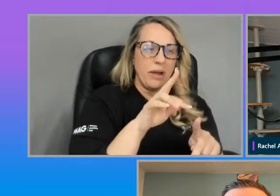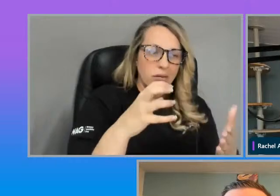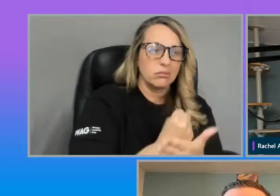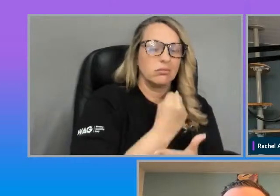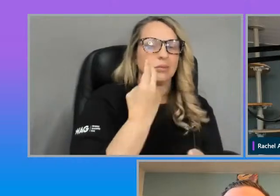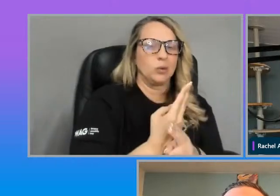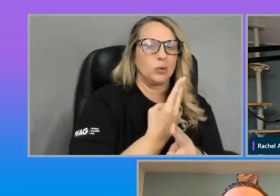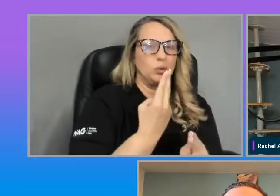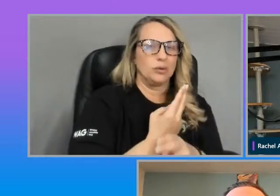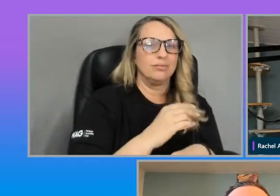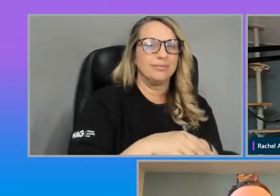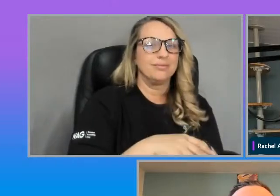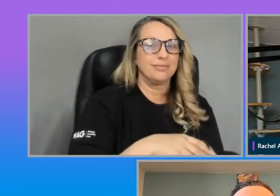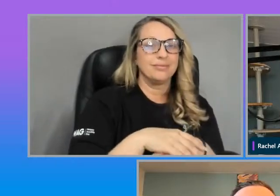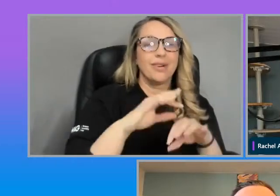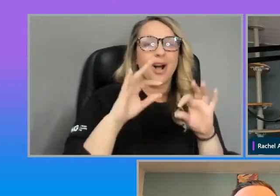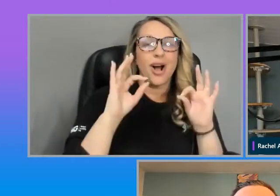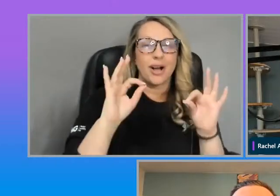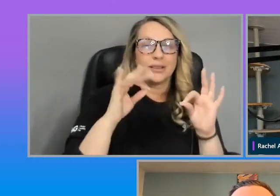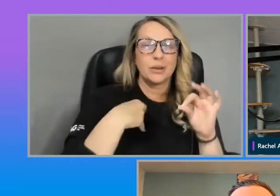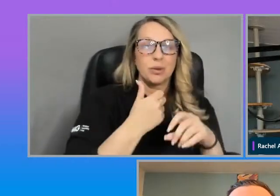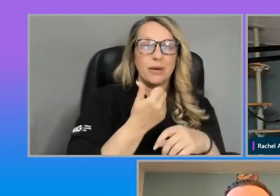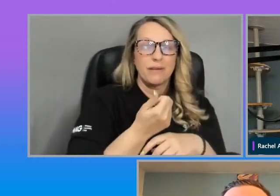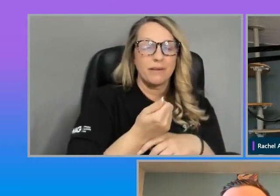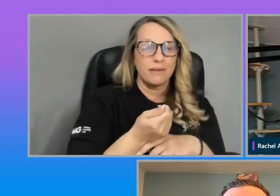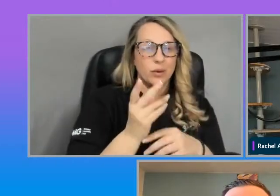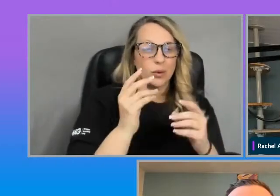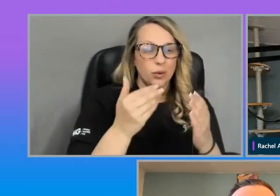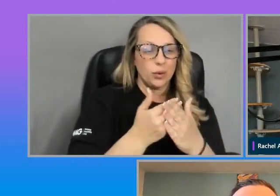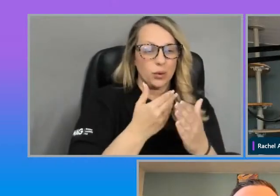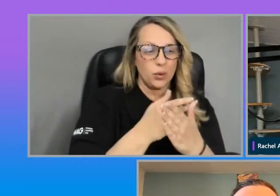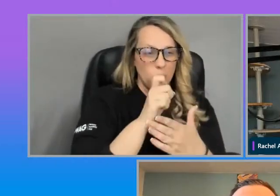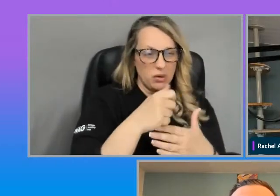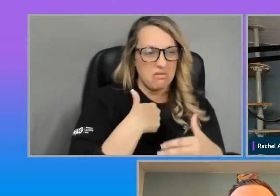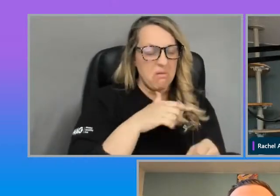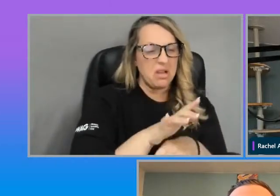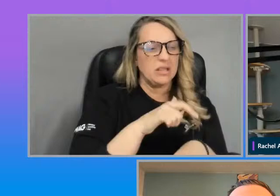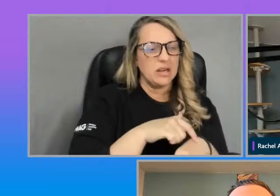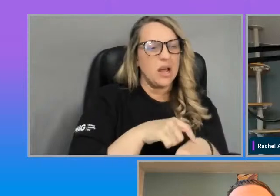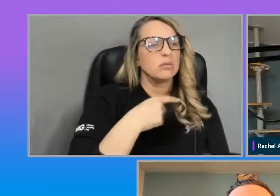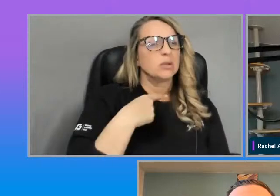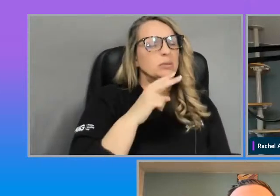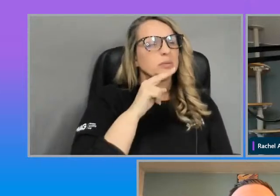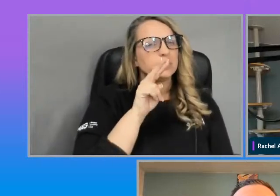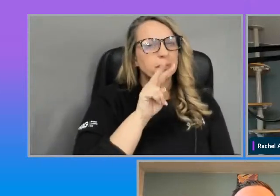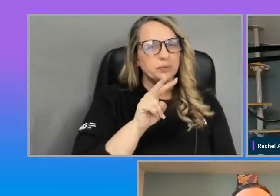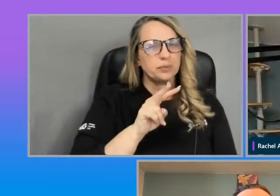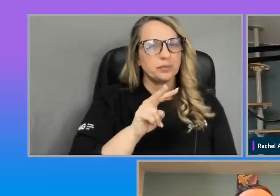it. Awesome. Actually, we got a couple new questions coming in